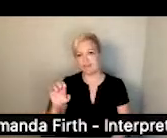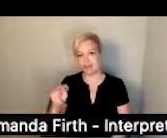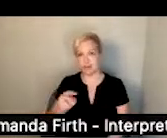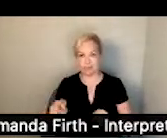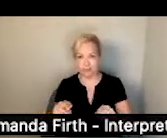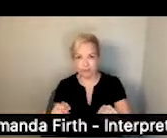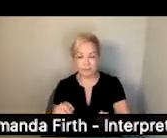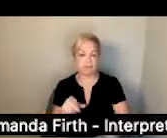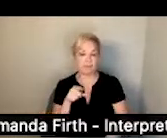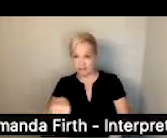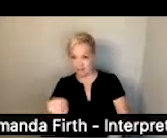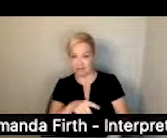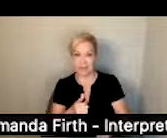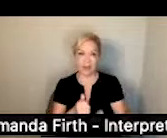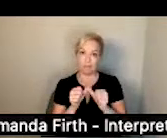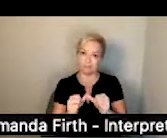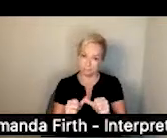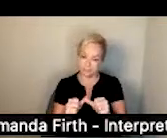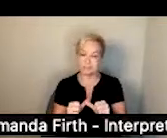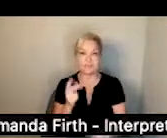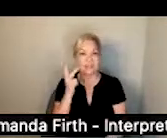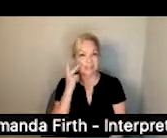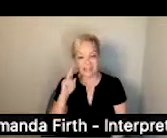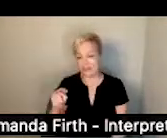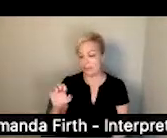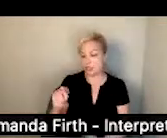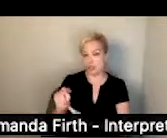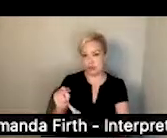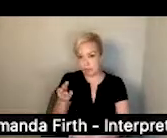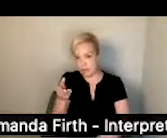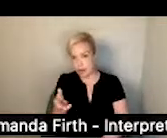The New Museum Union represents office staff front facing staff and visitor services in the store